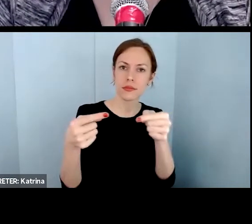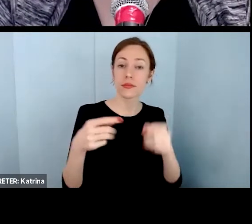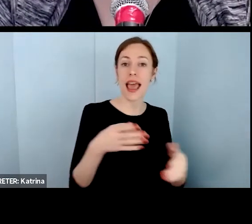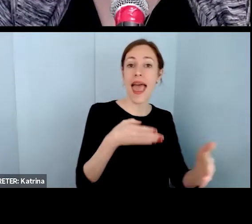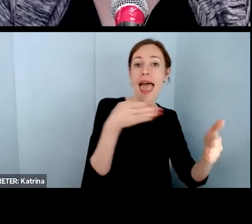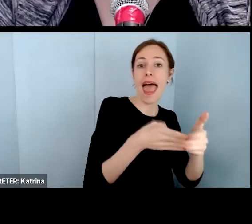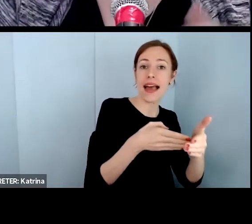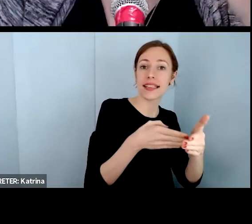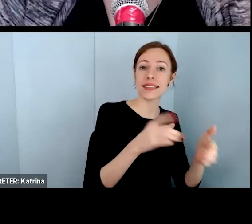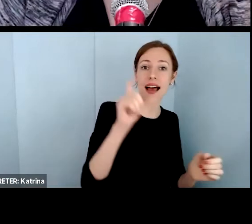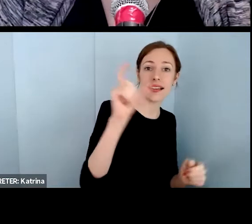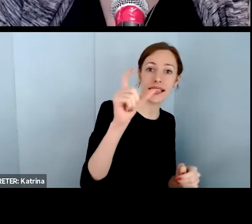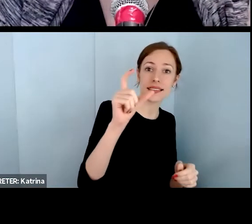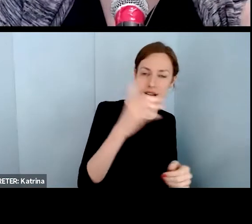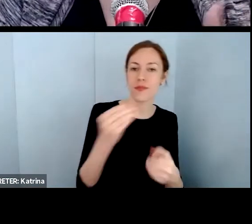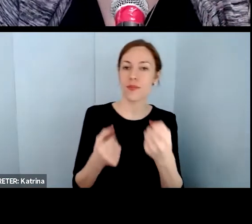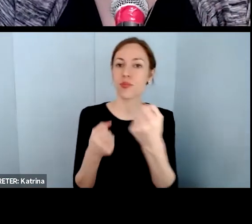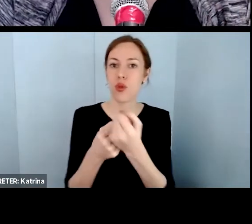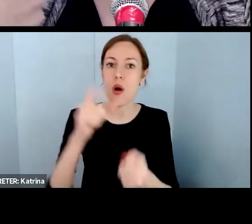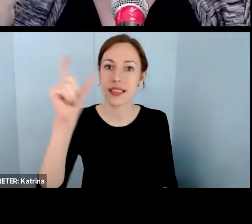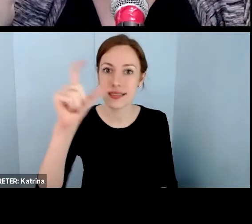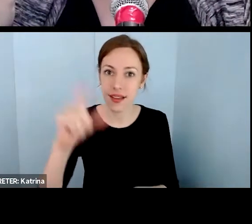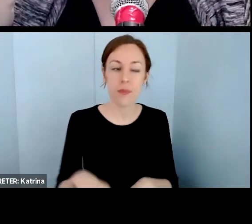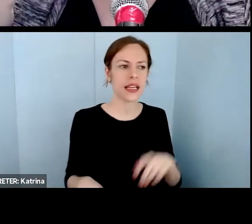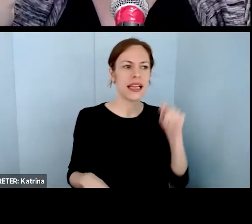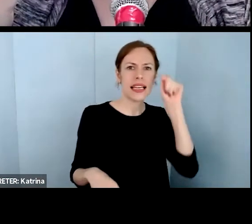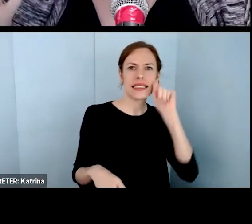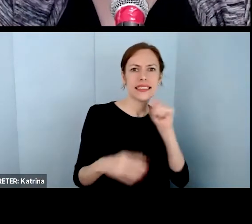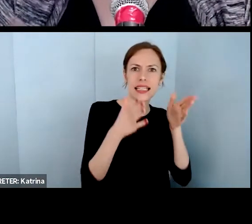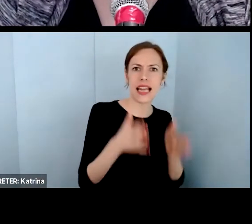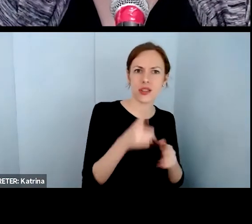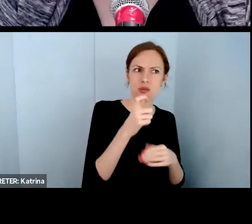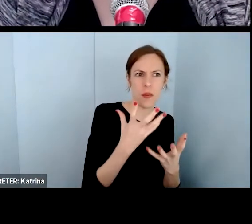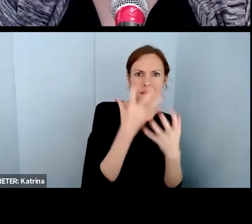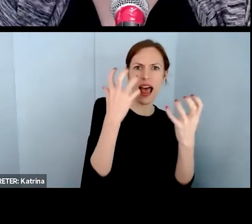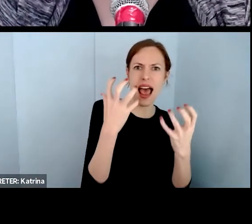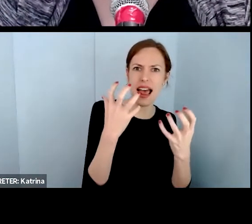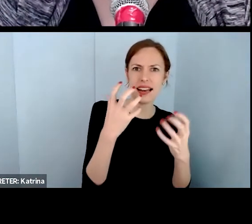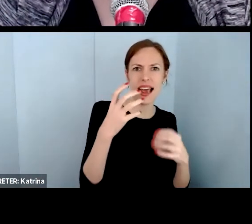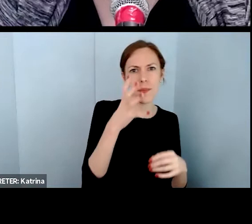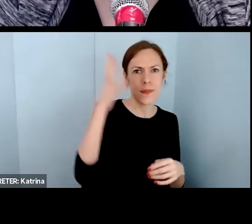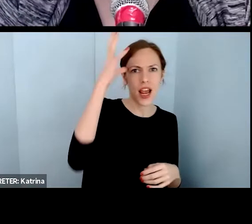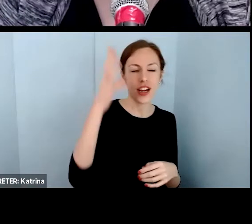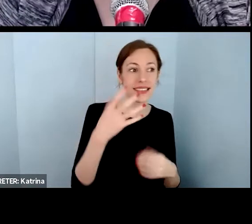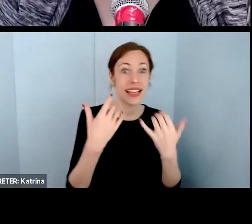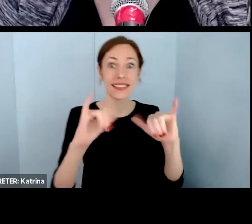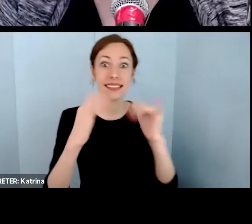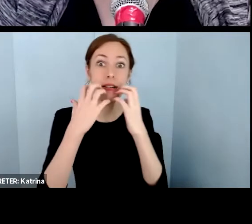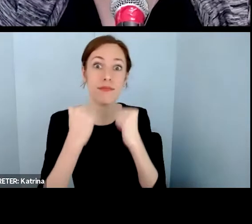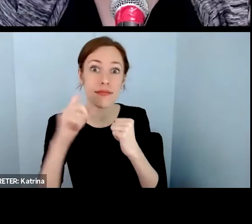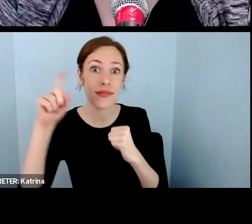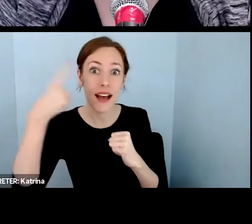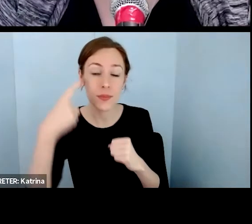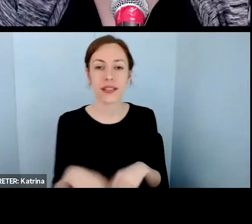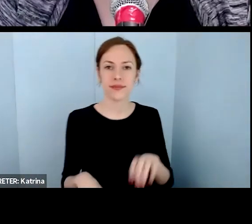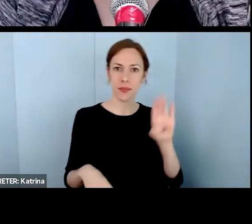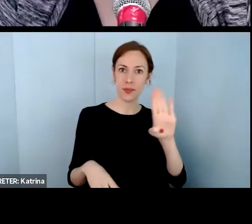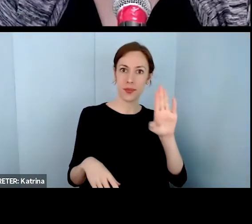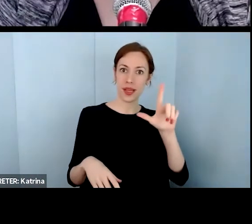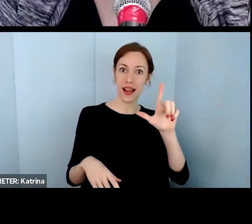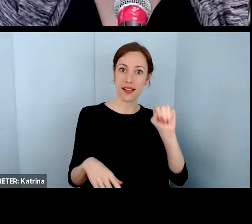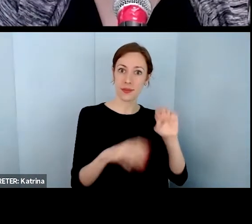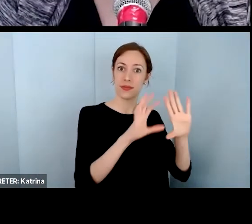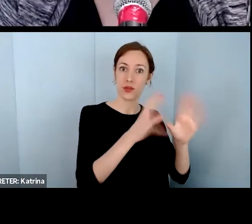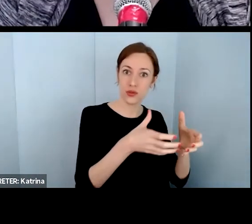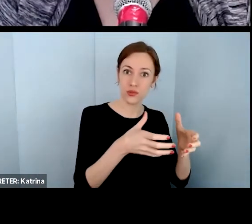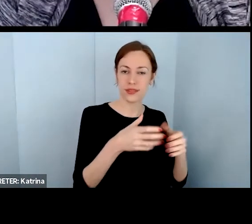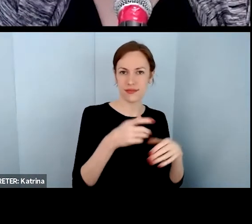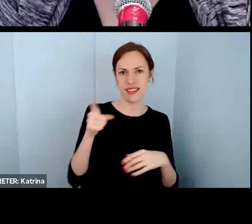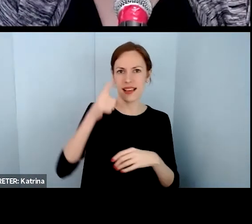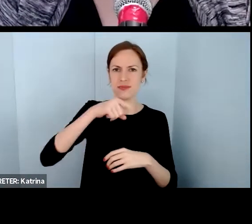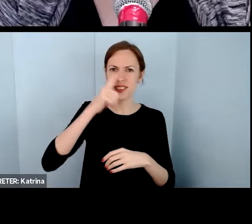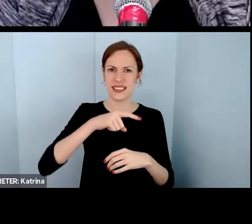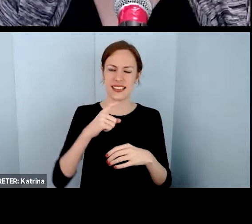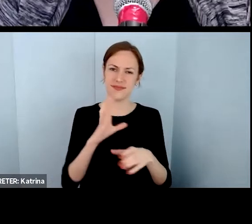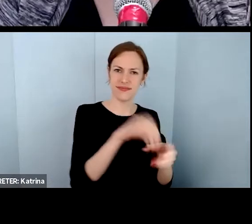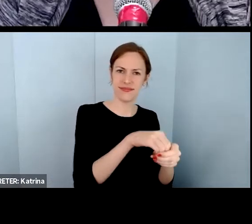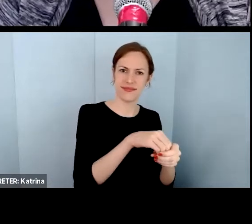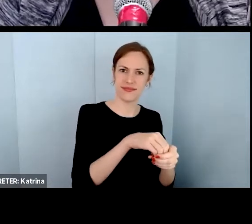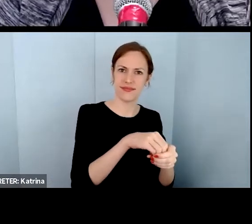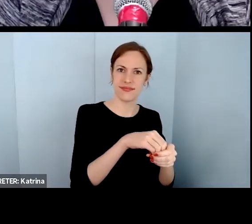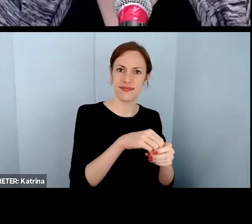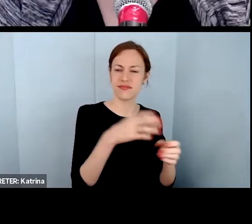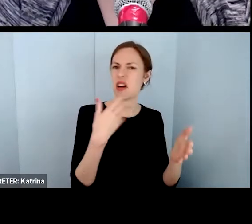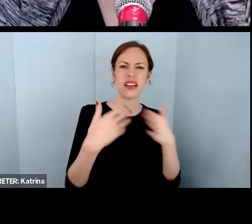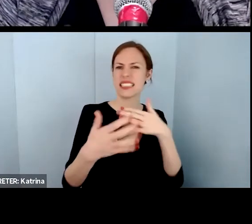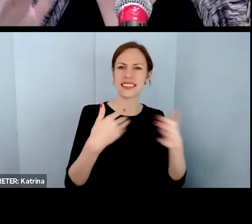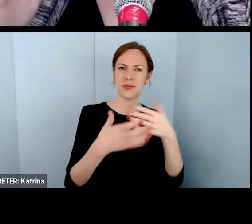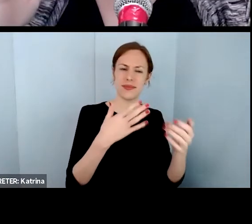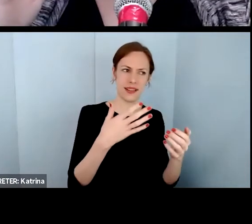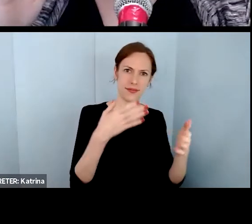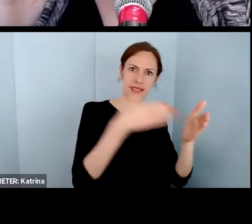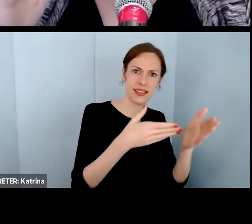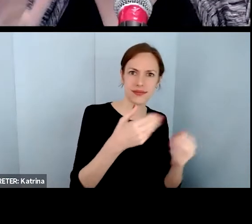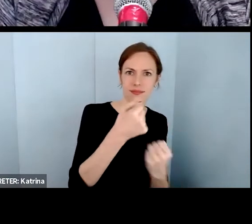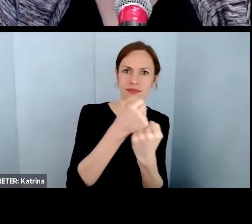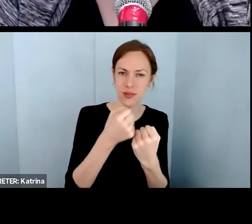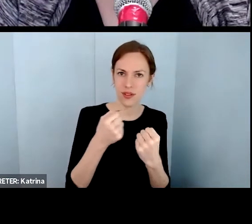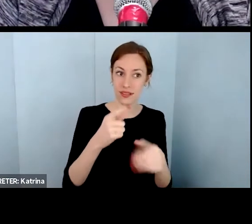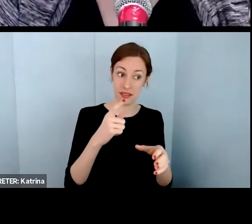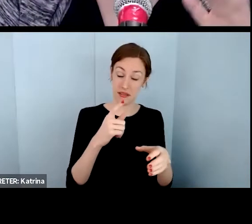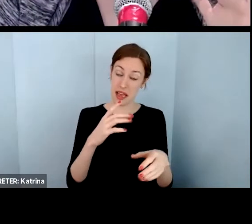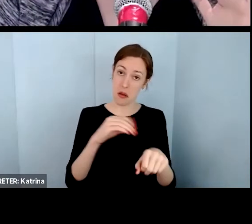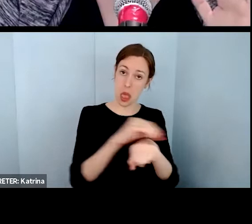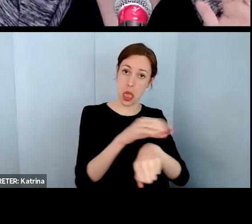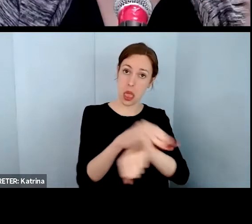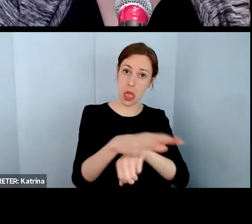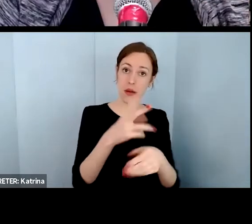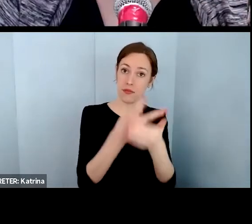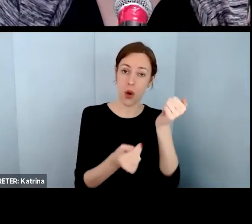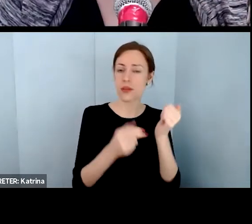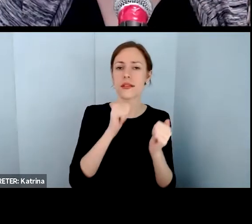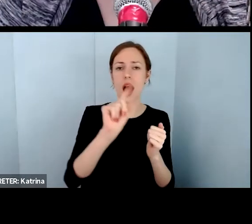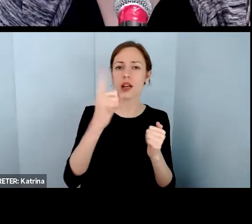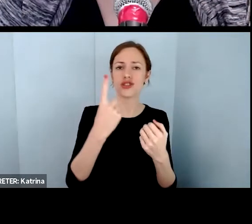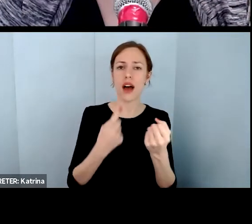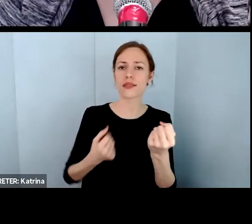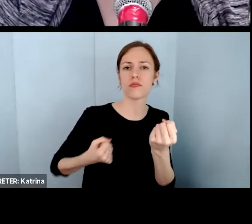also mad at the government, they pretended to be black lives matter groups. Right. And so, the kind of influence that they were seeking to have wasn't necessarily pro Donald Trump, although it certainly was anti Hillary Clinton, the kind of influence